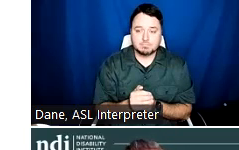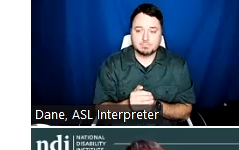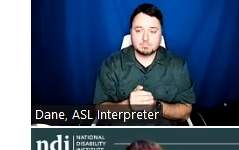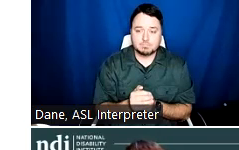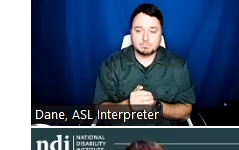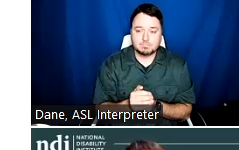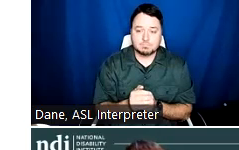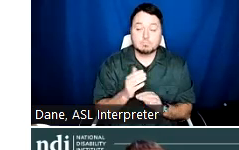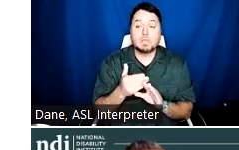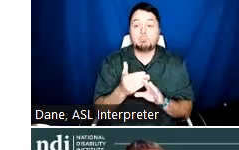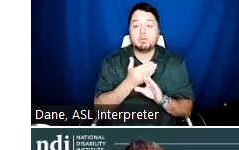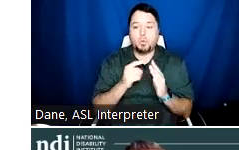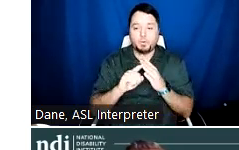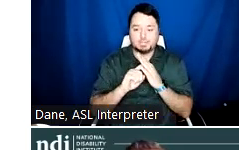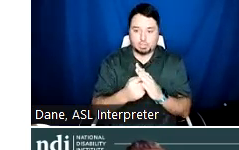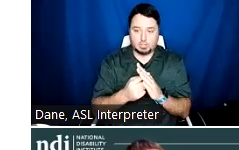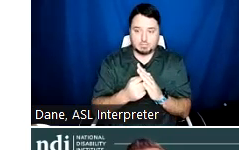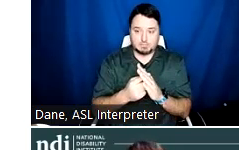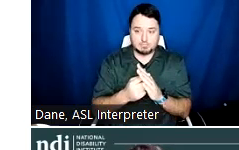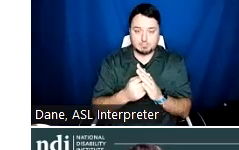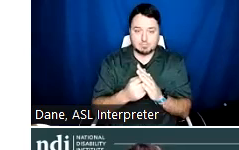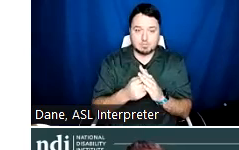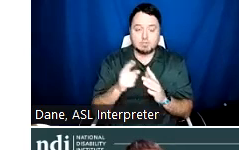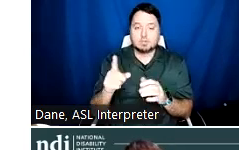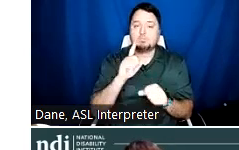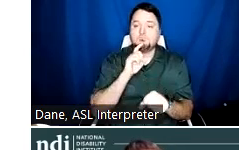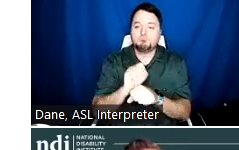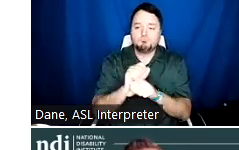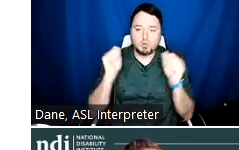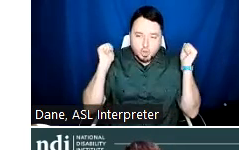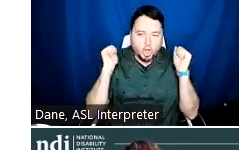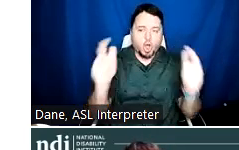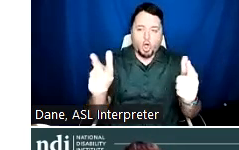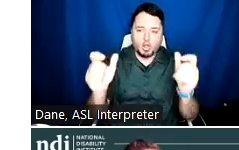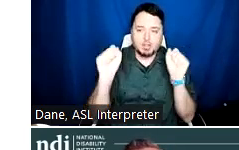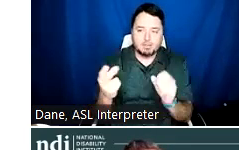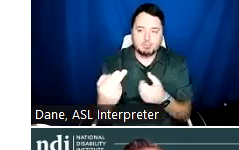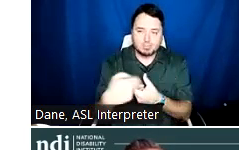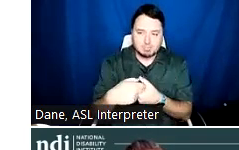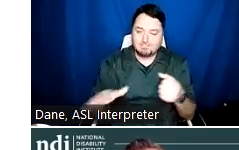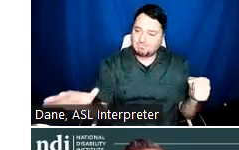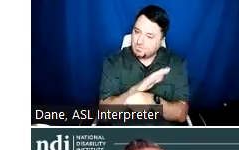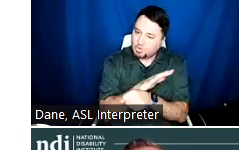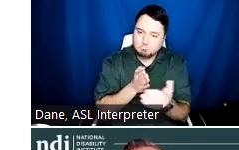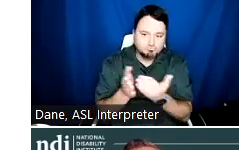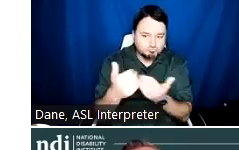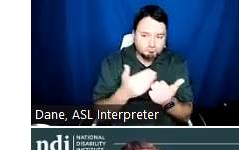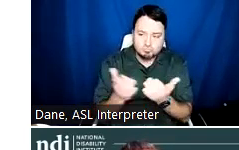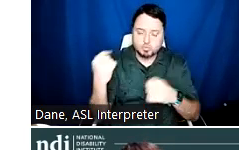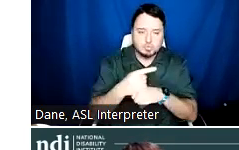Before we get started and to ensure everyone can participate fully in today's webinar, we